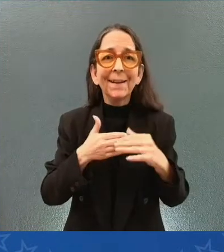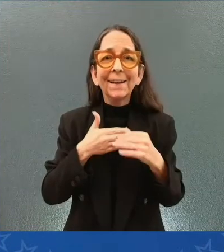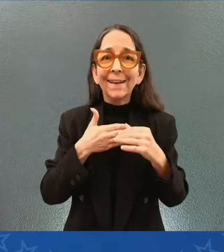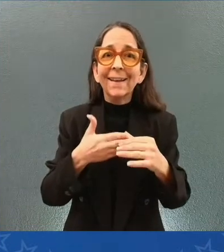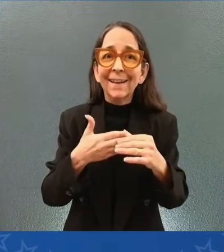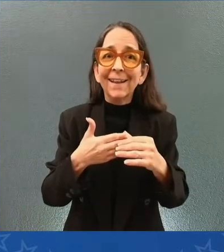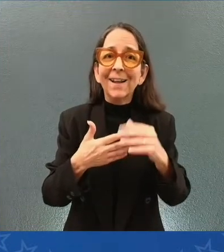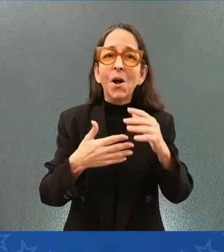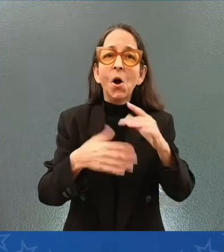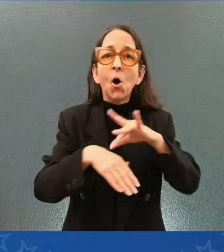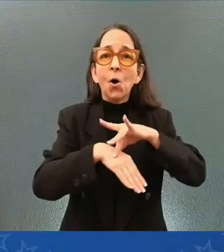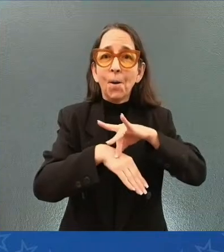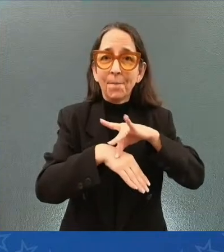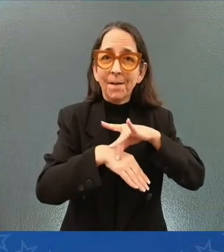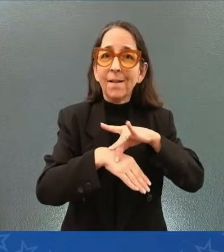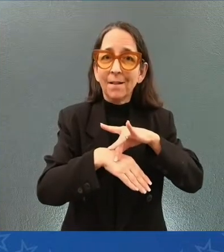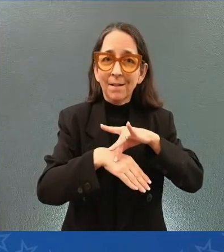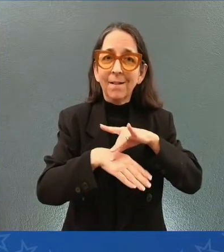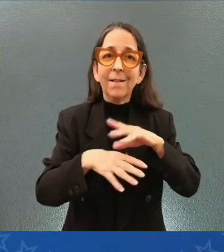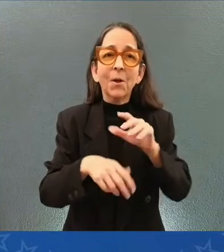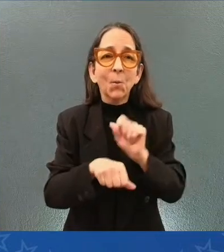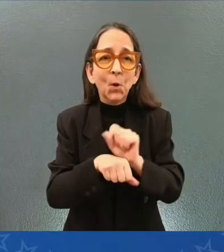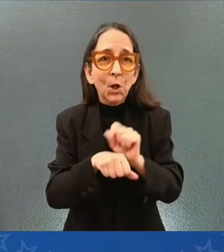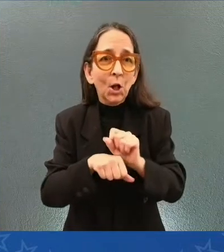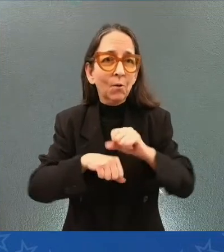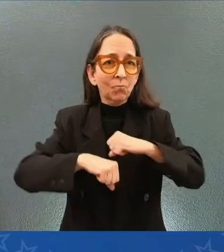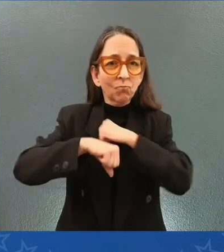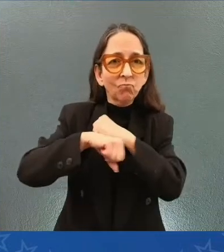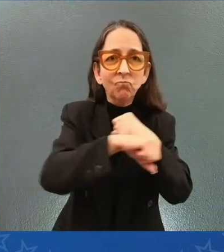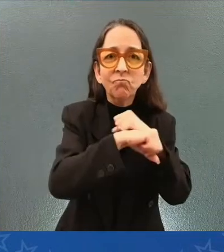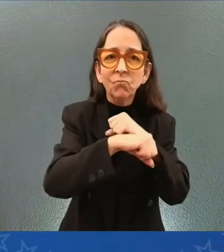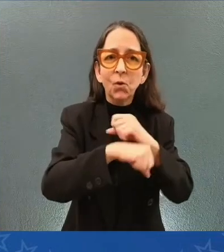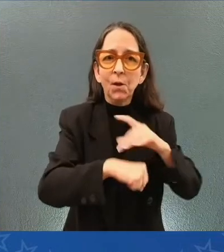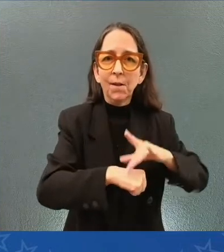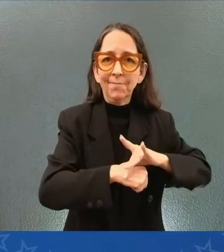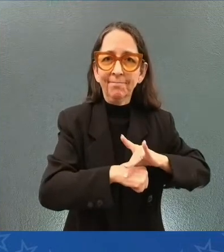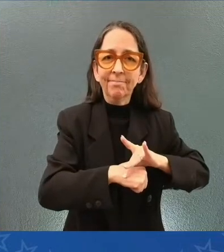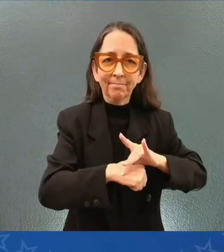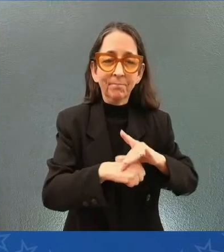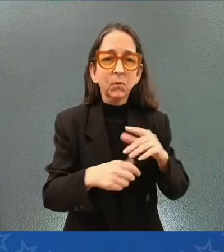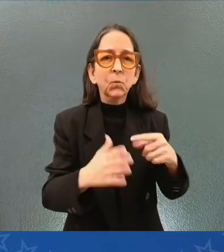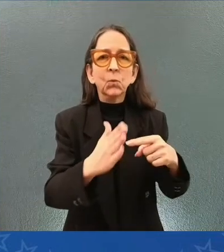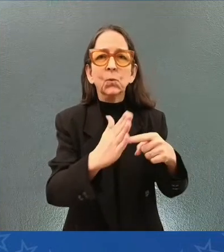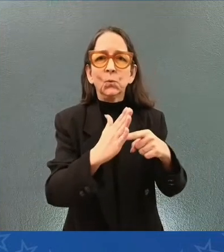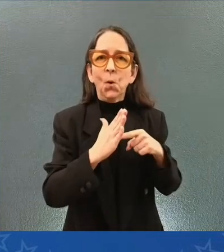that when we search for humanity in the natural world around us, we discover it within ourselves.